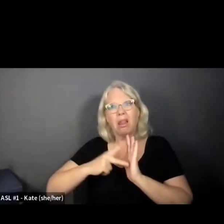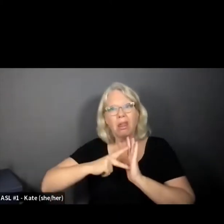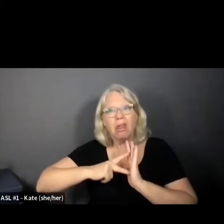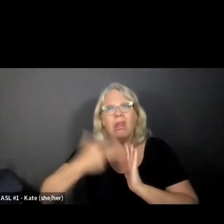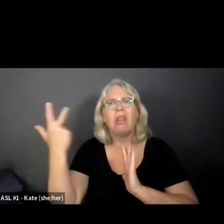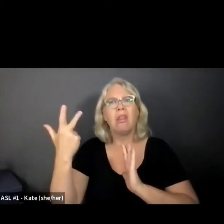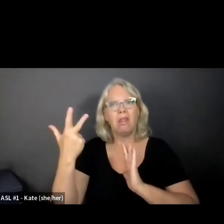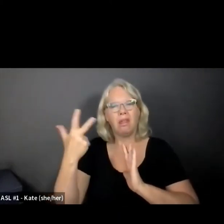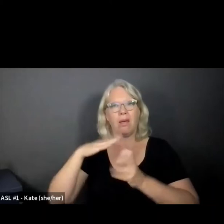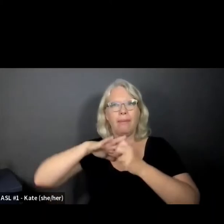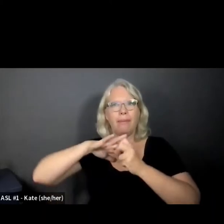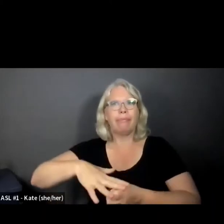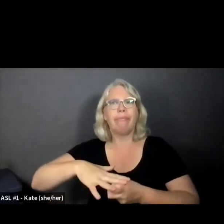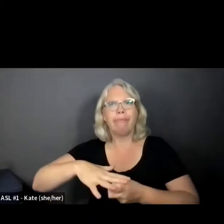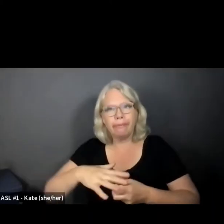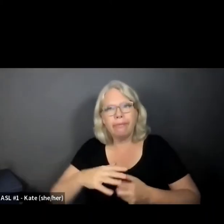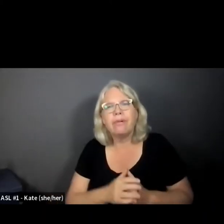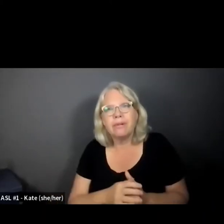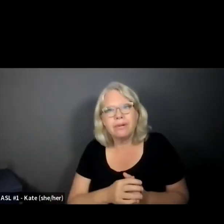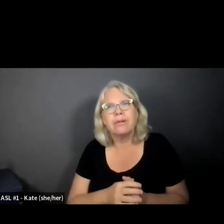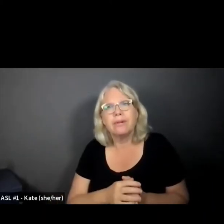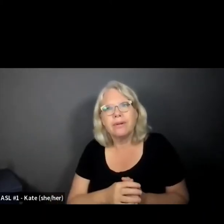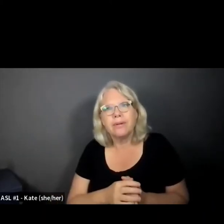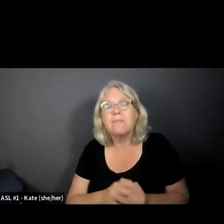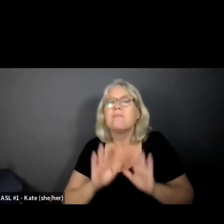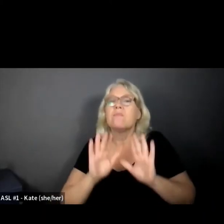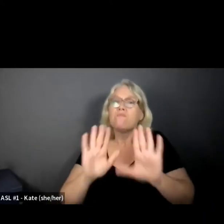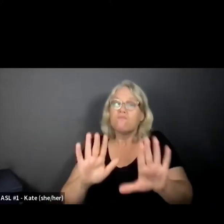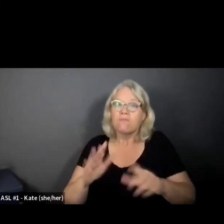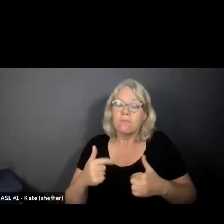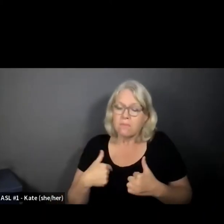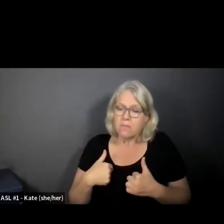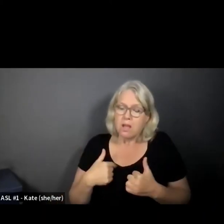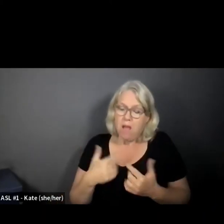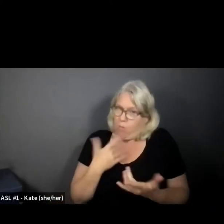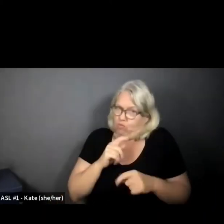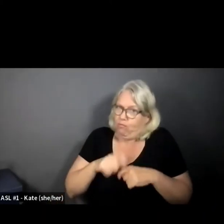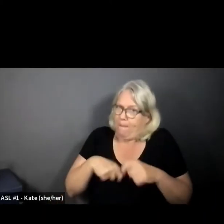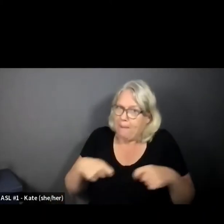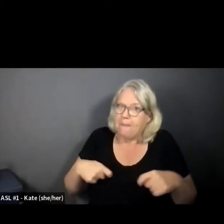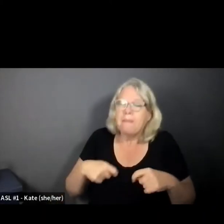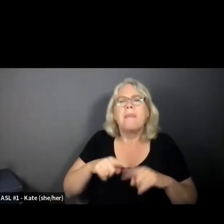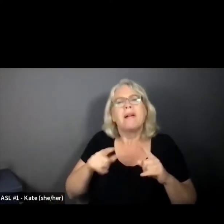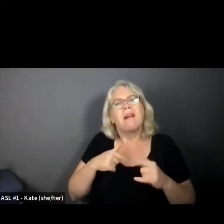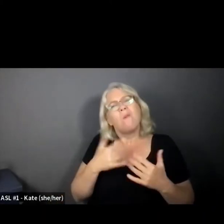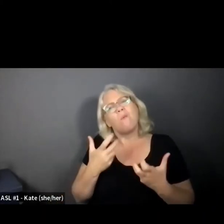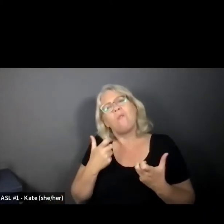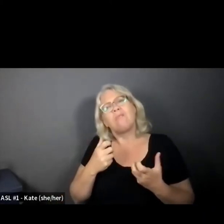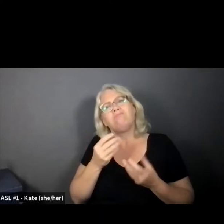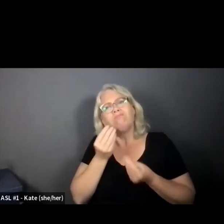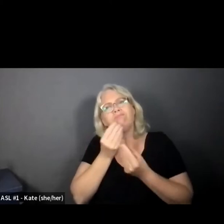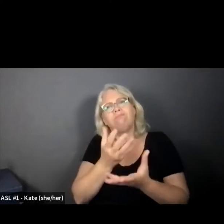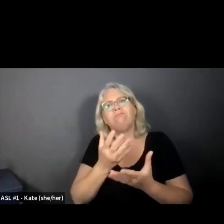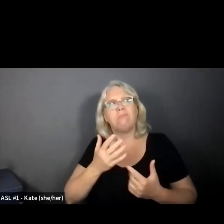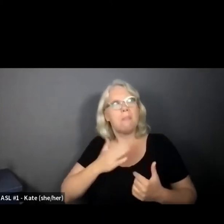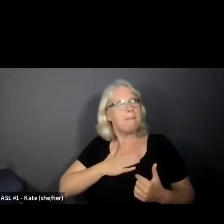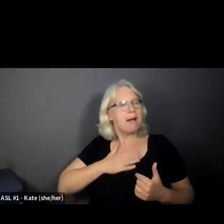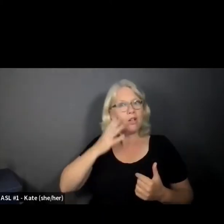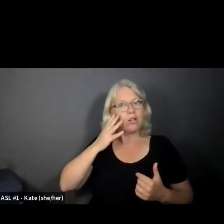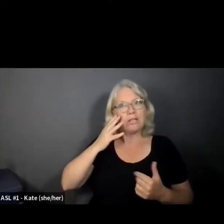LET ME WRAP UP NOW WITH SHARING MY FINAL OBSERVATIONS BASED ON MY EXPERIENCE IN HUMAN RIGHTS ADVOCACY